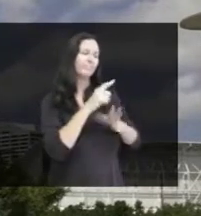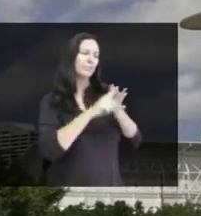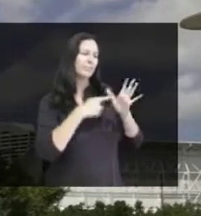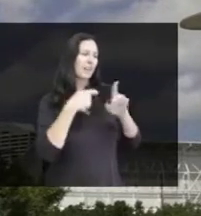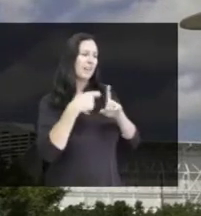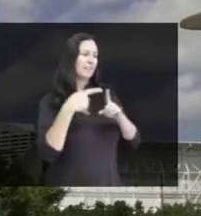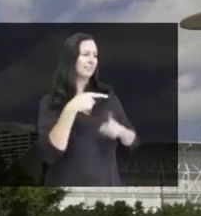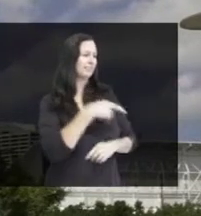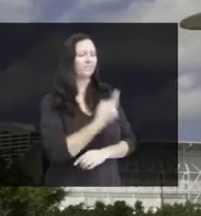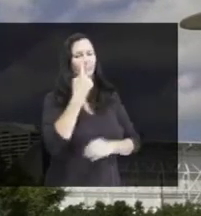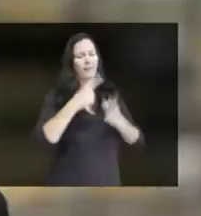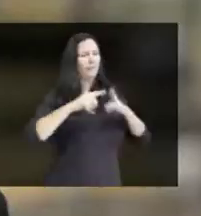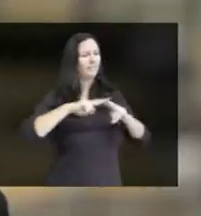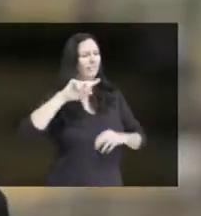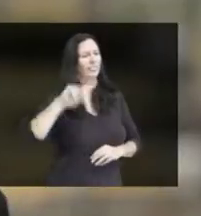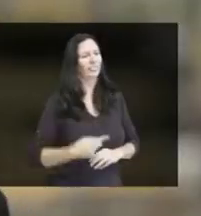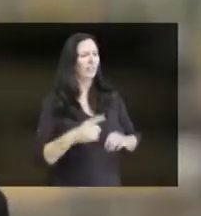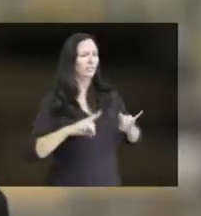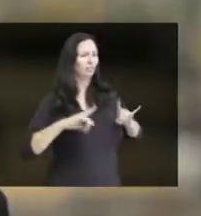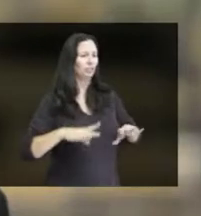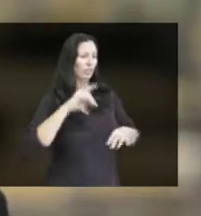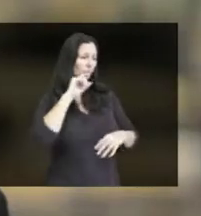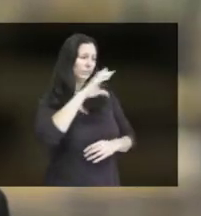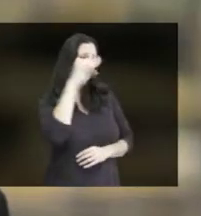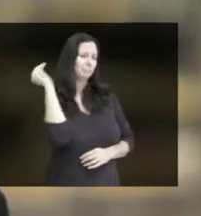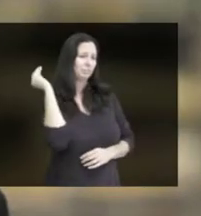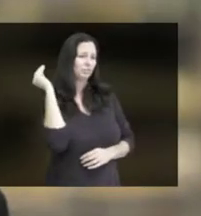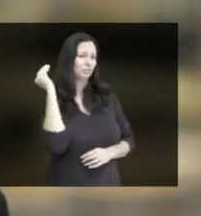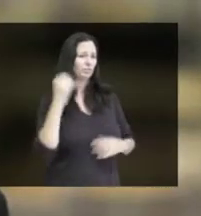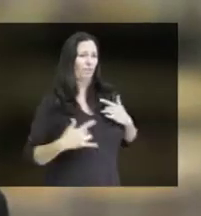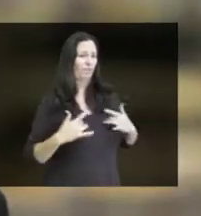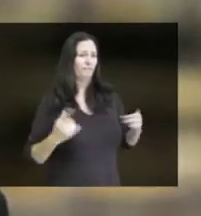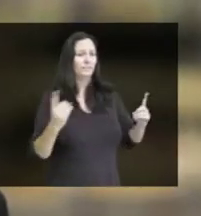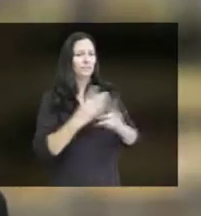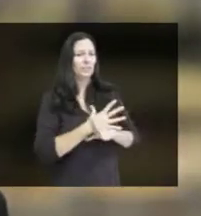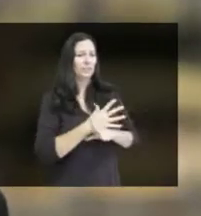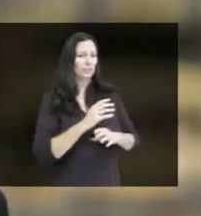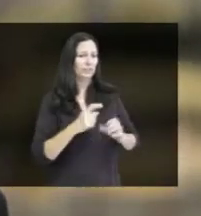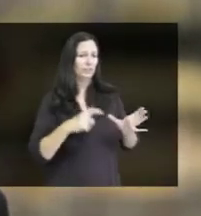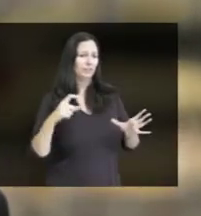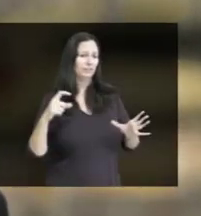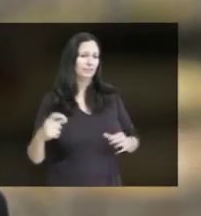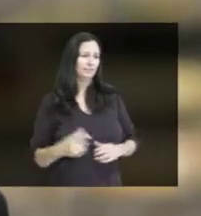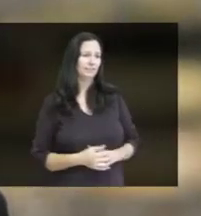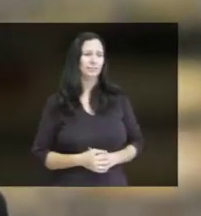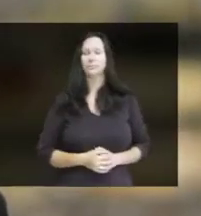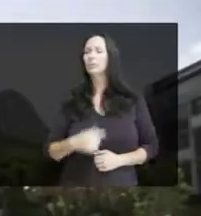was my future employment. There are lots of Australians living with disabilities that aren't employed or don't have jobs.